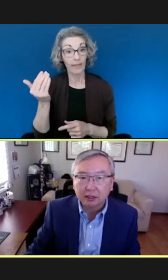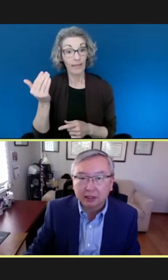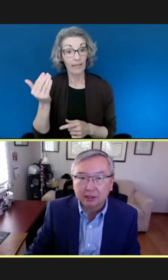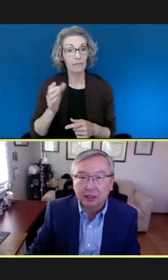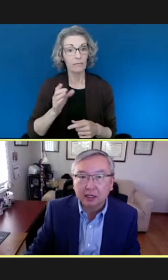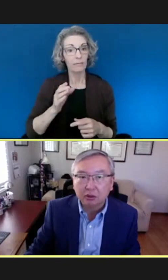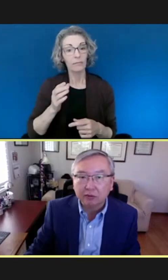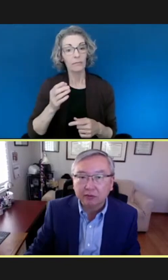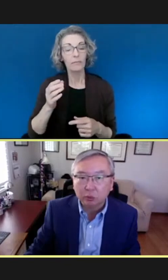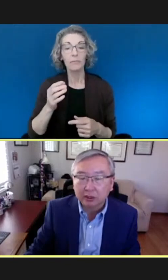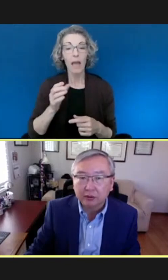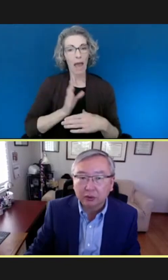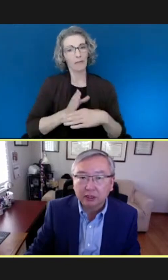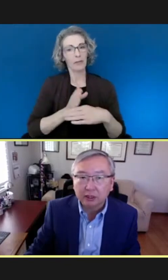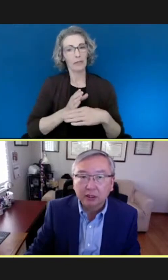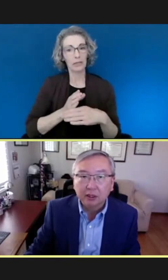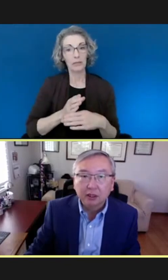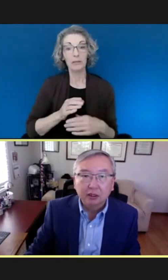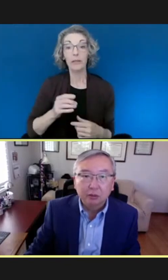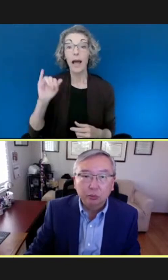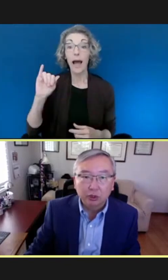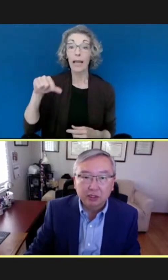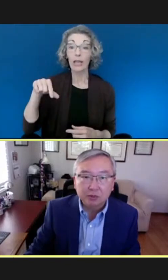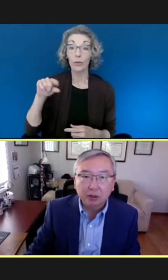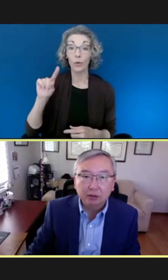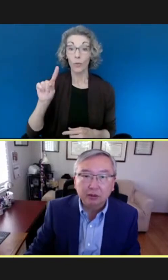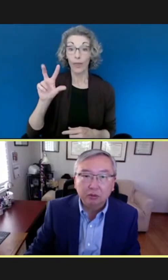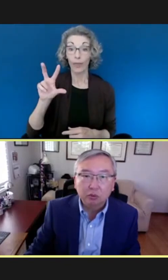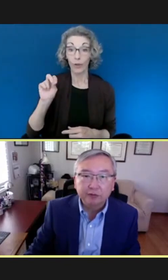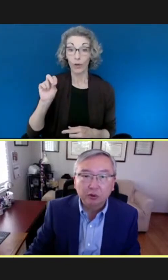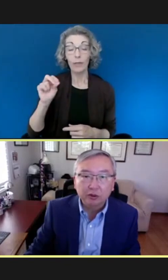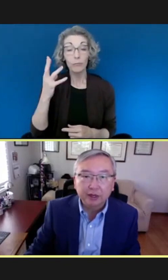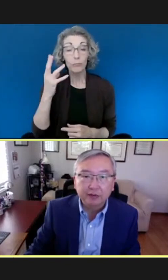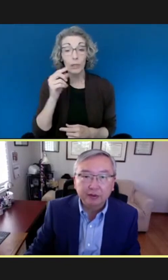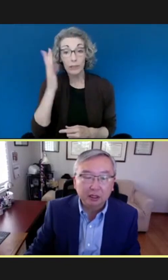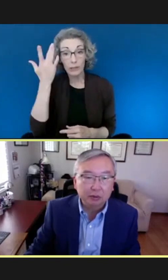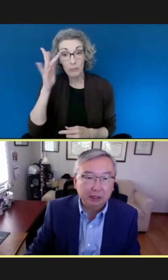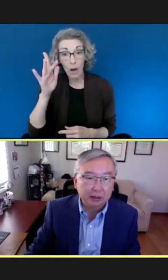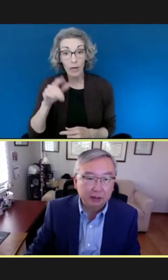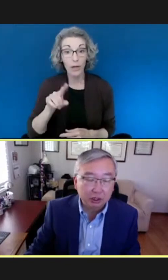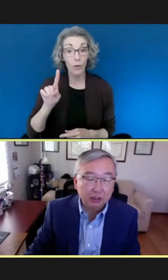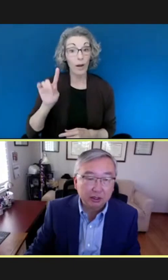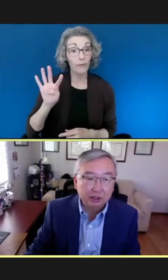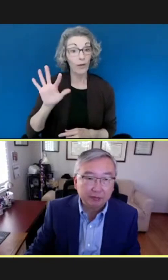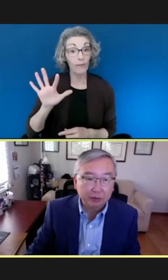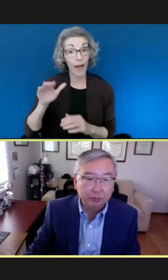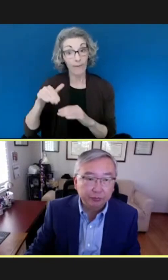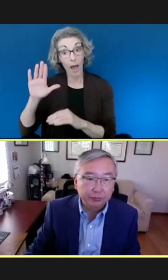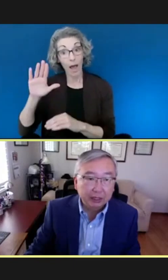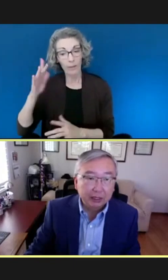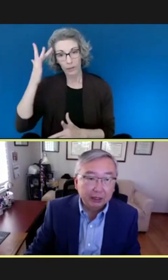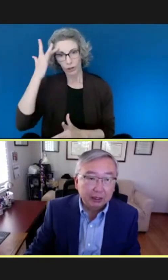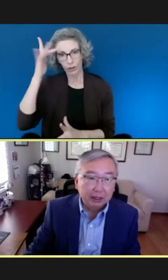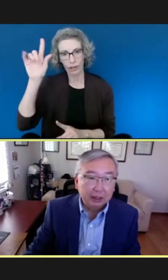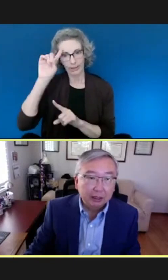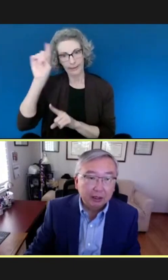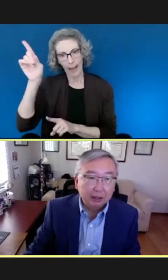someone that has an IQ of 130 pretty smart, 145 at a genius level.